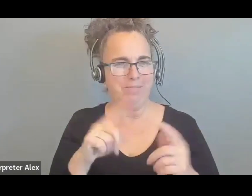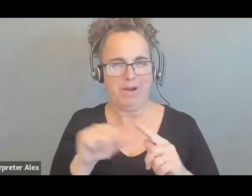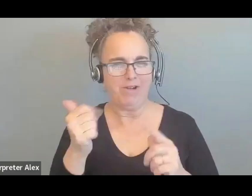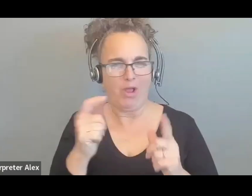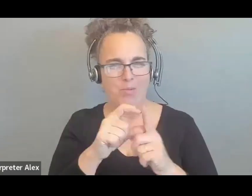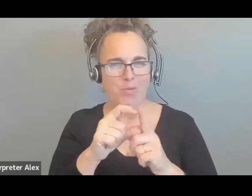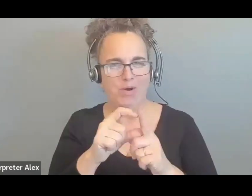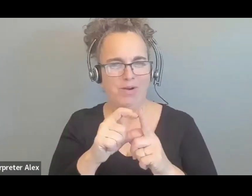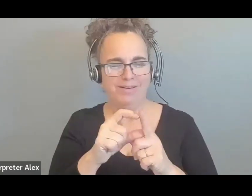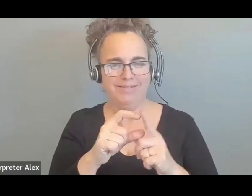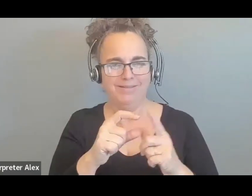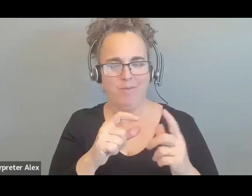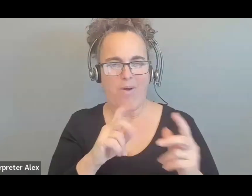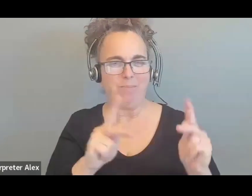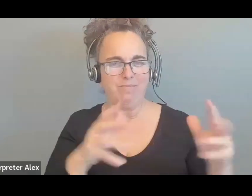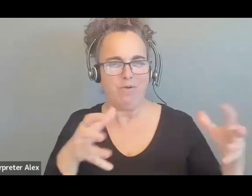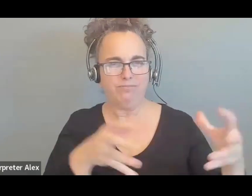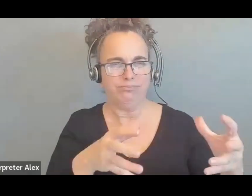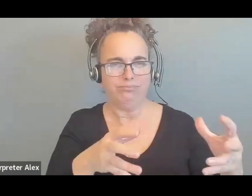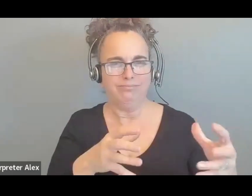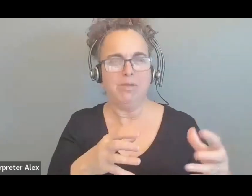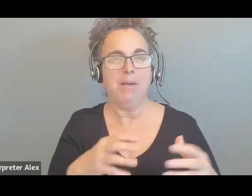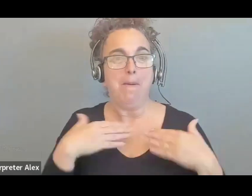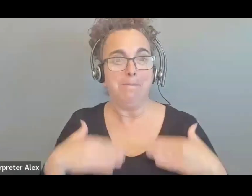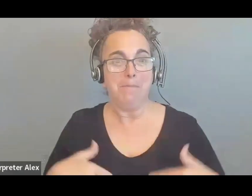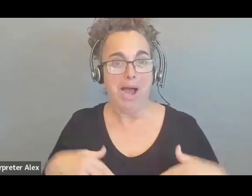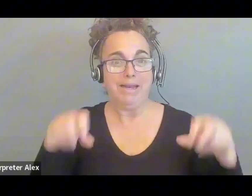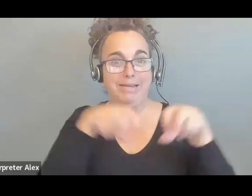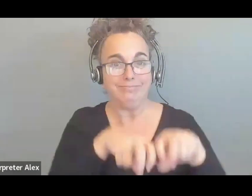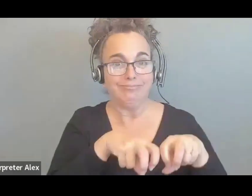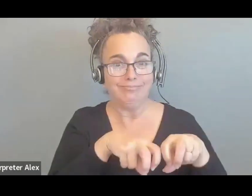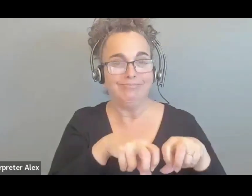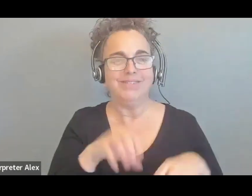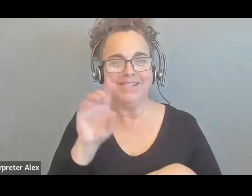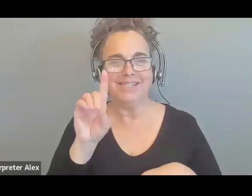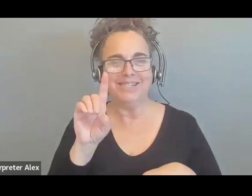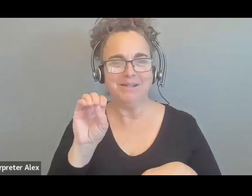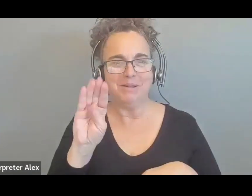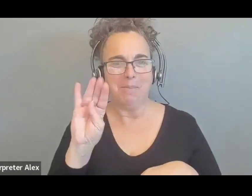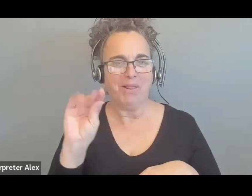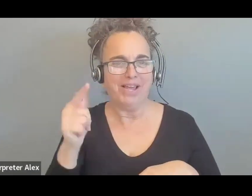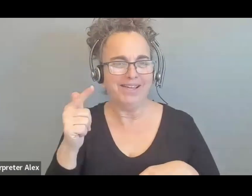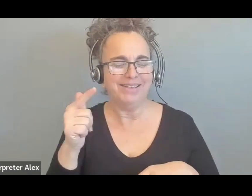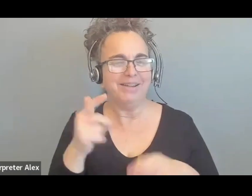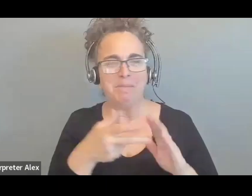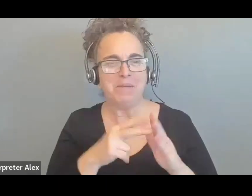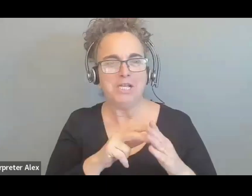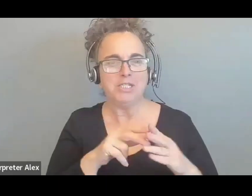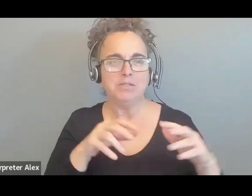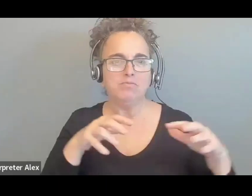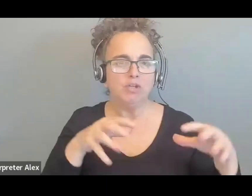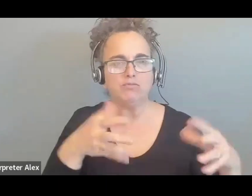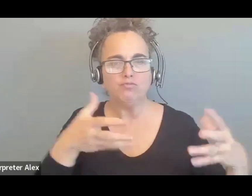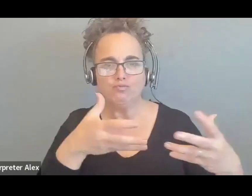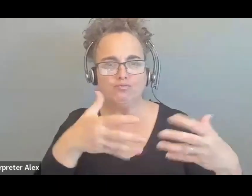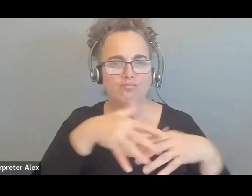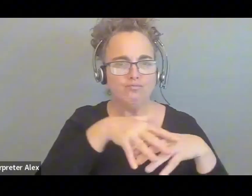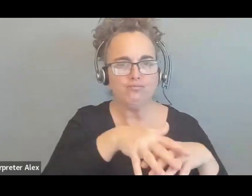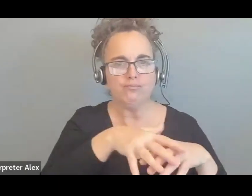where you're working body doubling, that's the word. And it just helps you get into the flow of working.